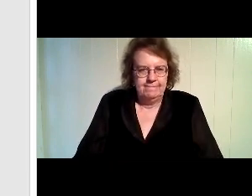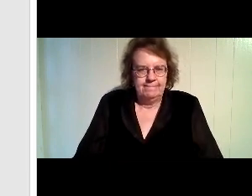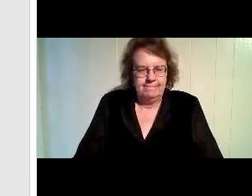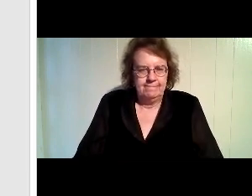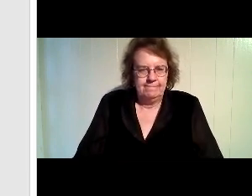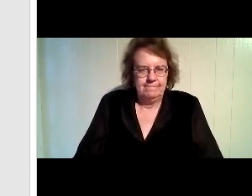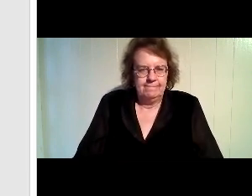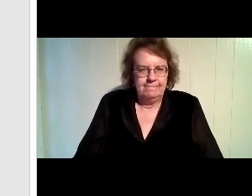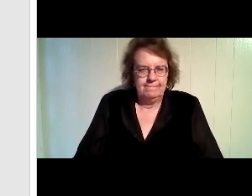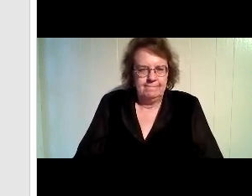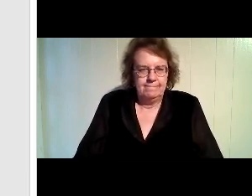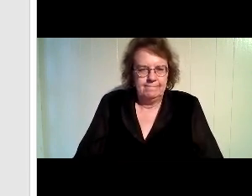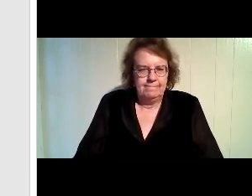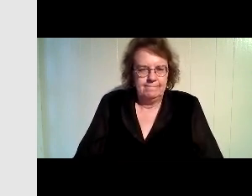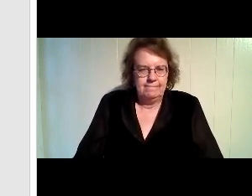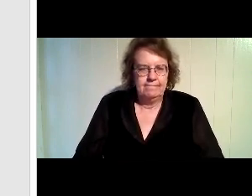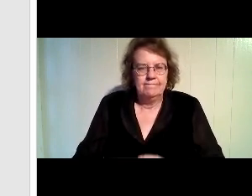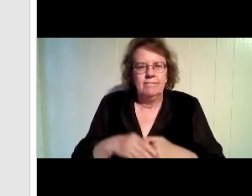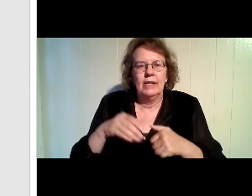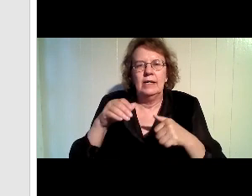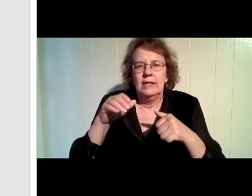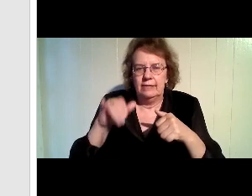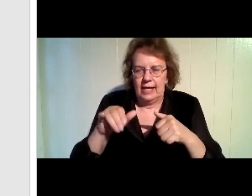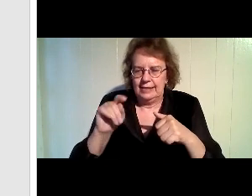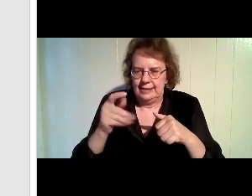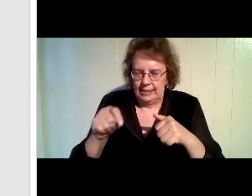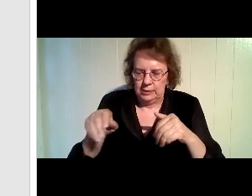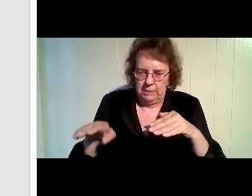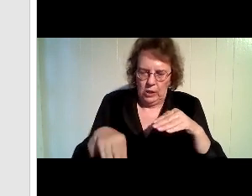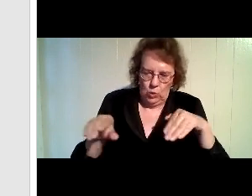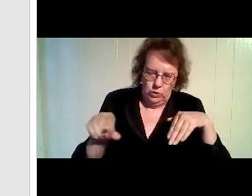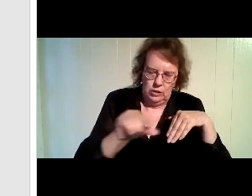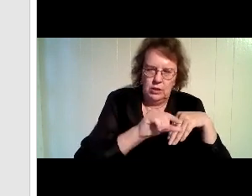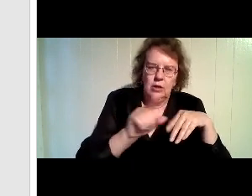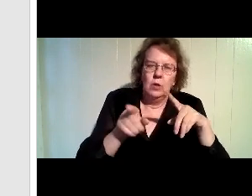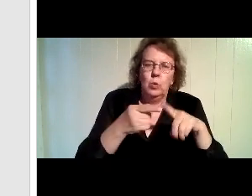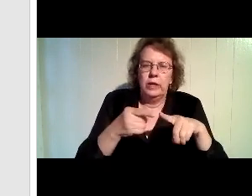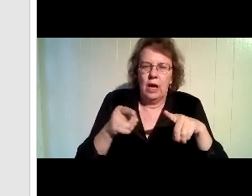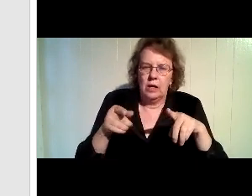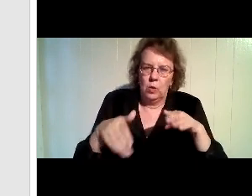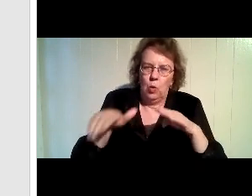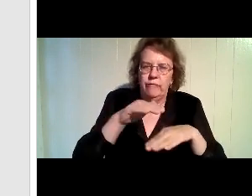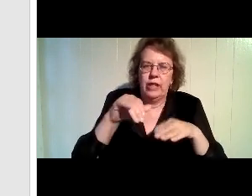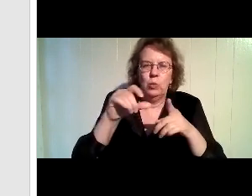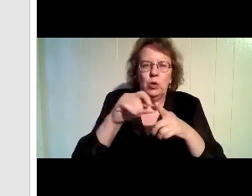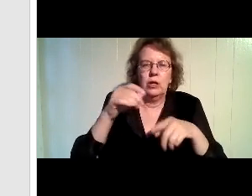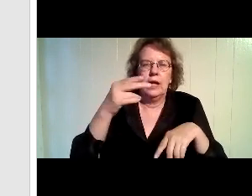I typed a sentence. Just this text is below and now you'll notice that when I hover over the word hello that I had